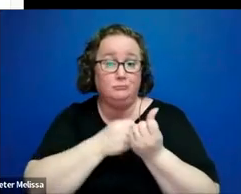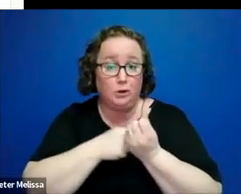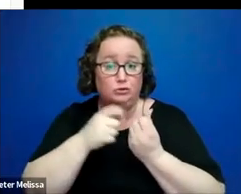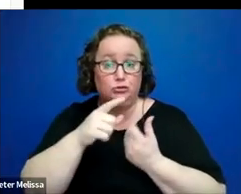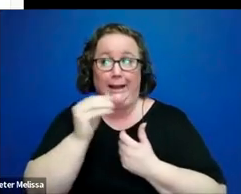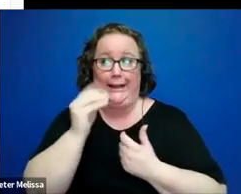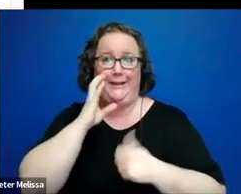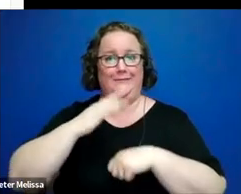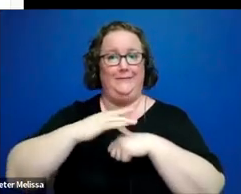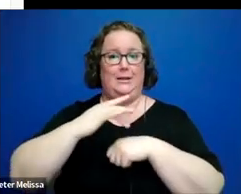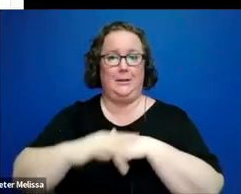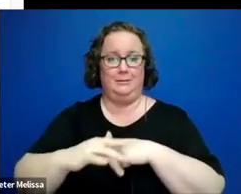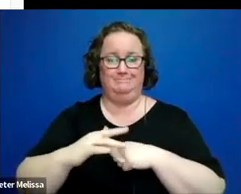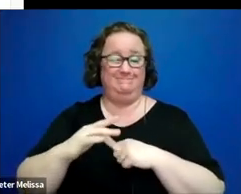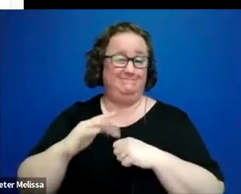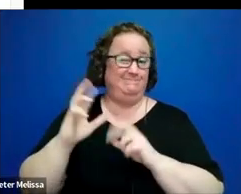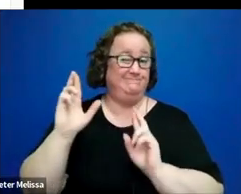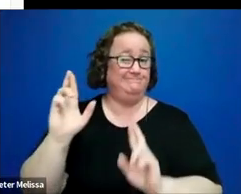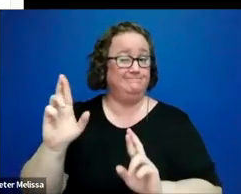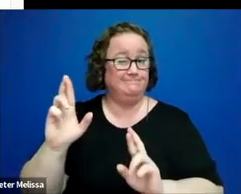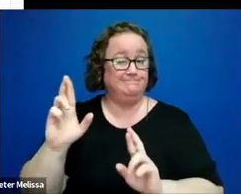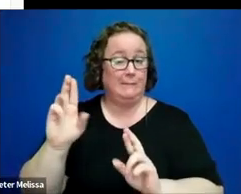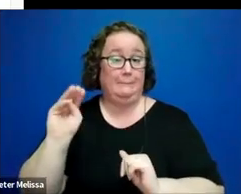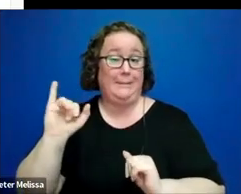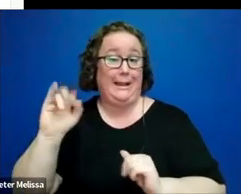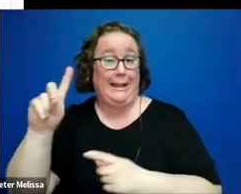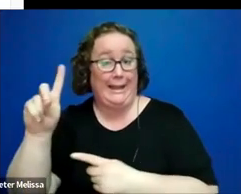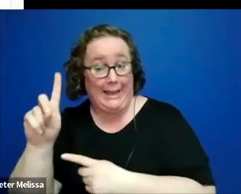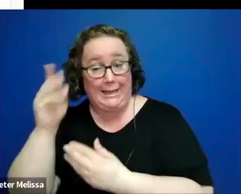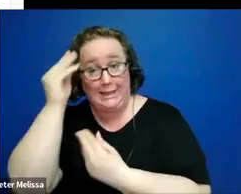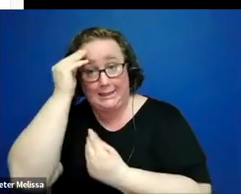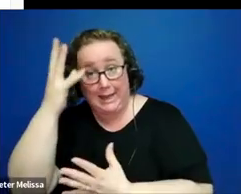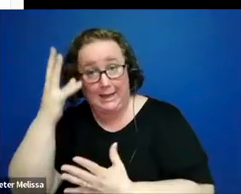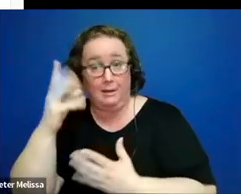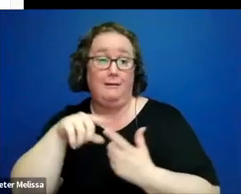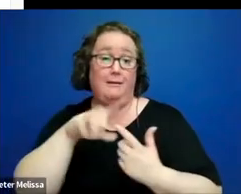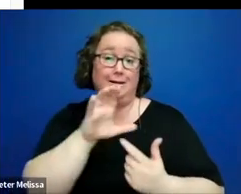that we hope the Medicaid data and census data will